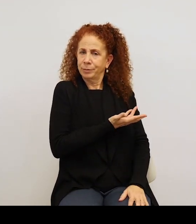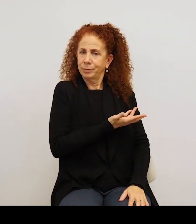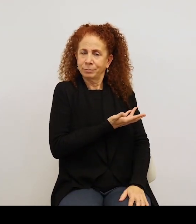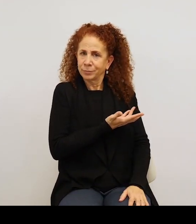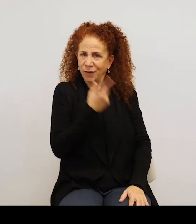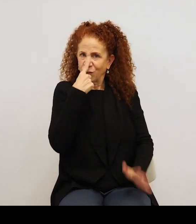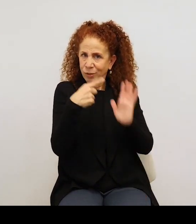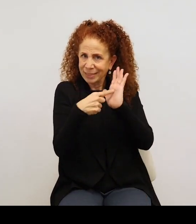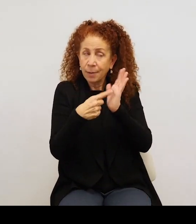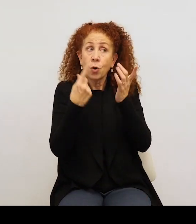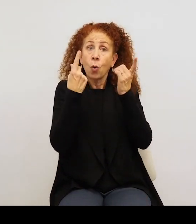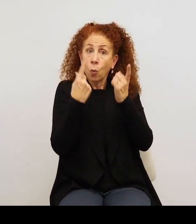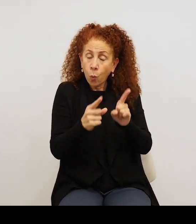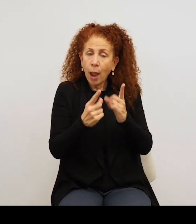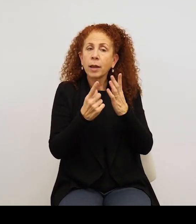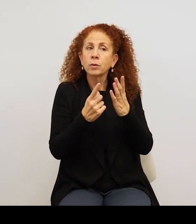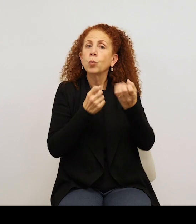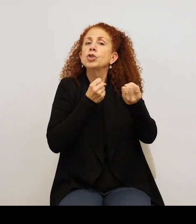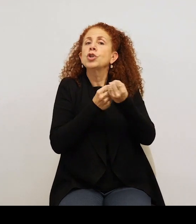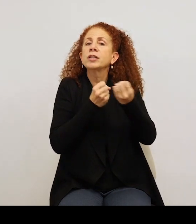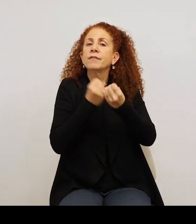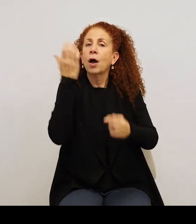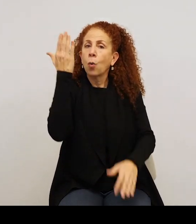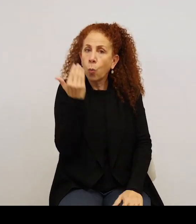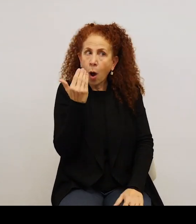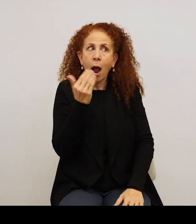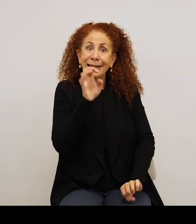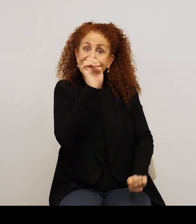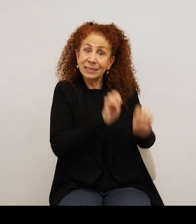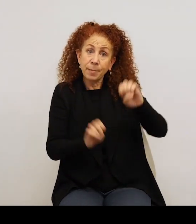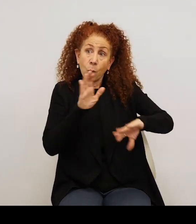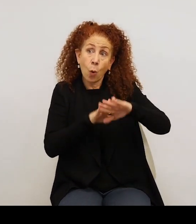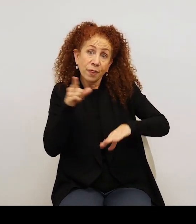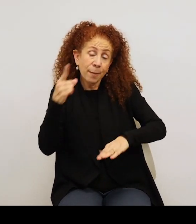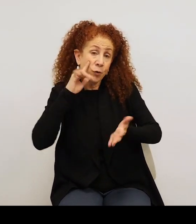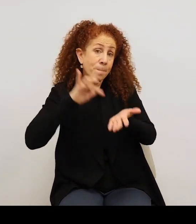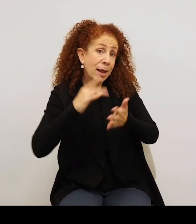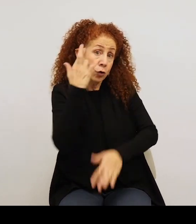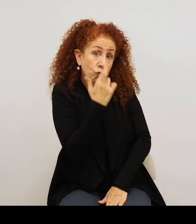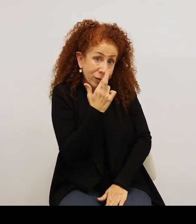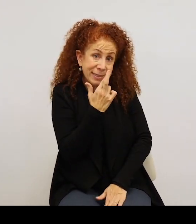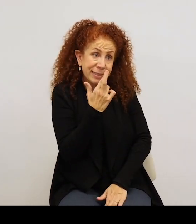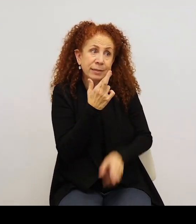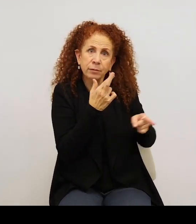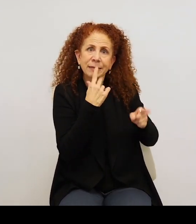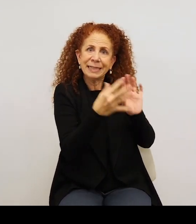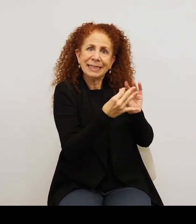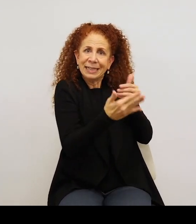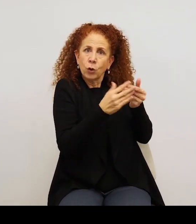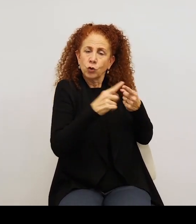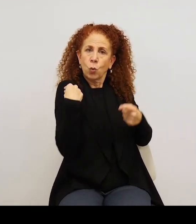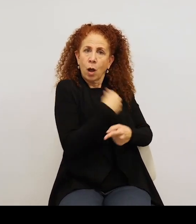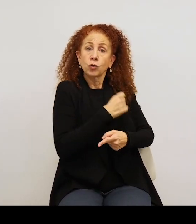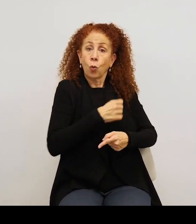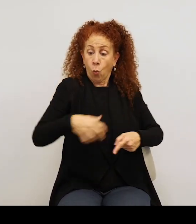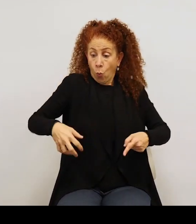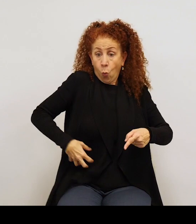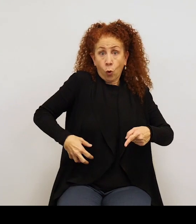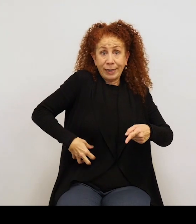for instance, when it comes to the justification for experiments for medical reasons, or possible organ transplants, because that